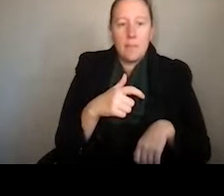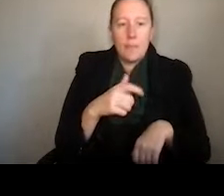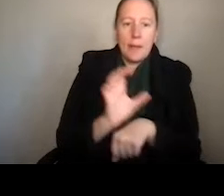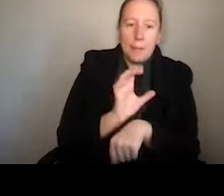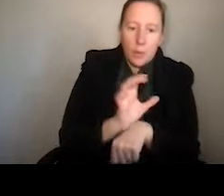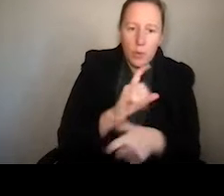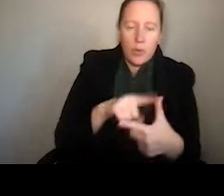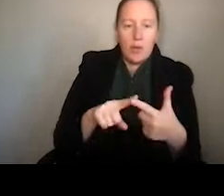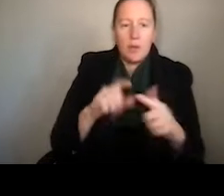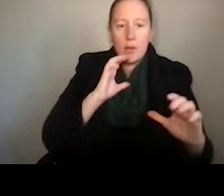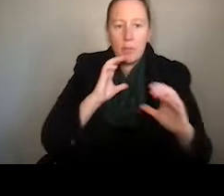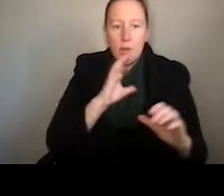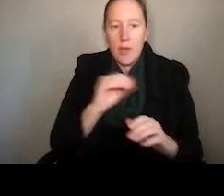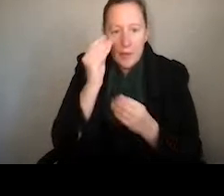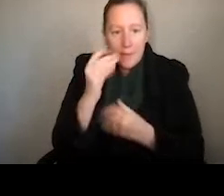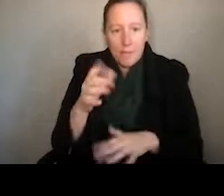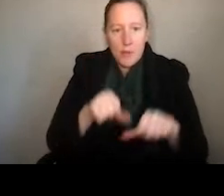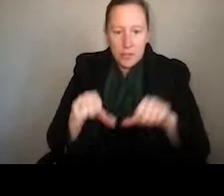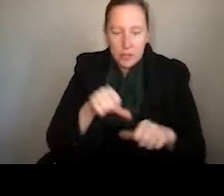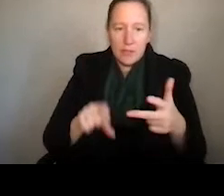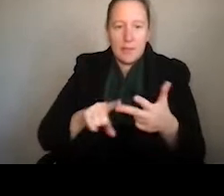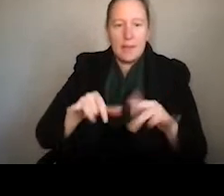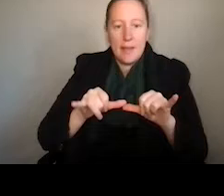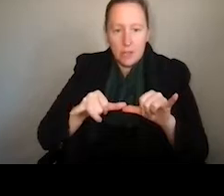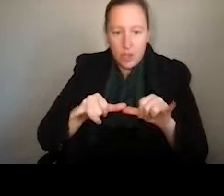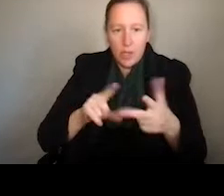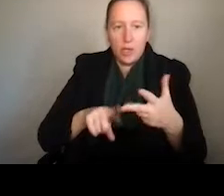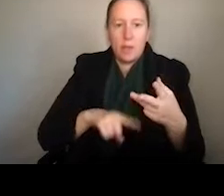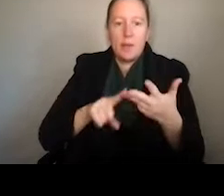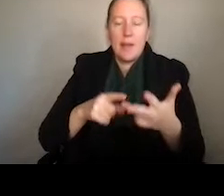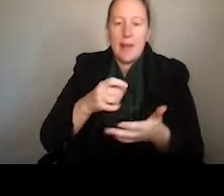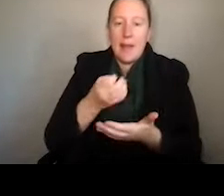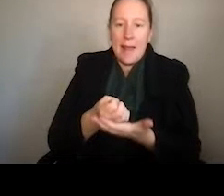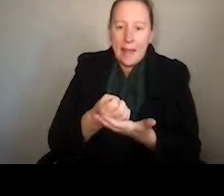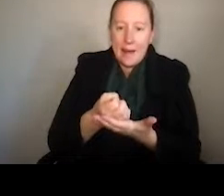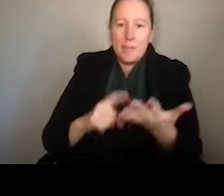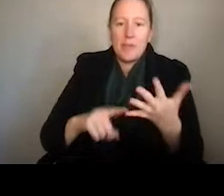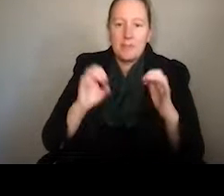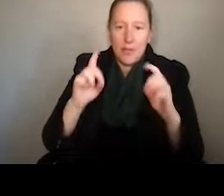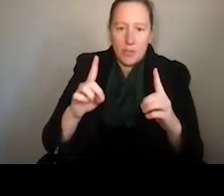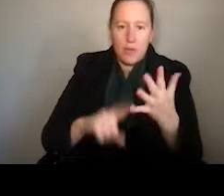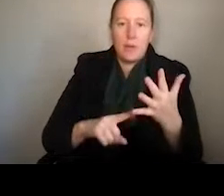communication and information science, engineering, economics, education, mathematics,